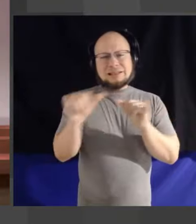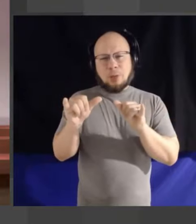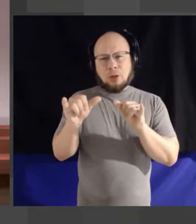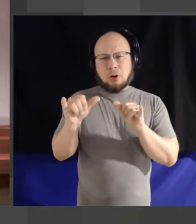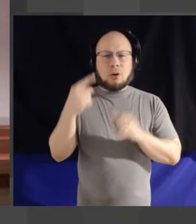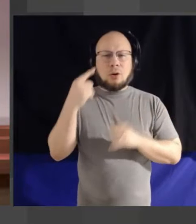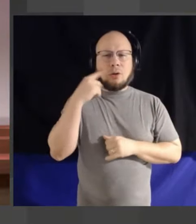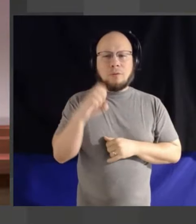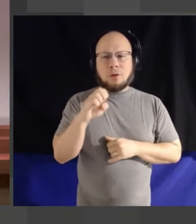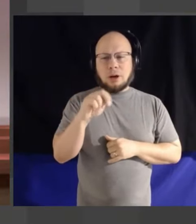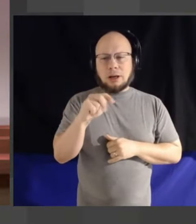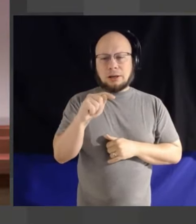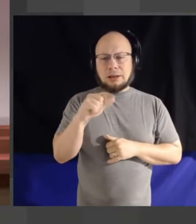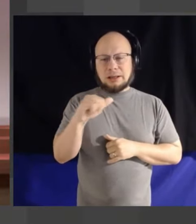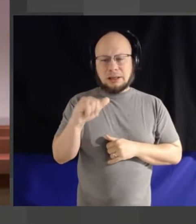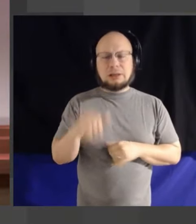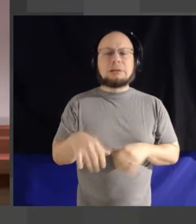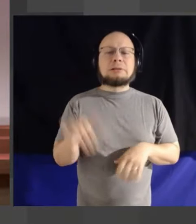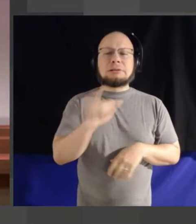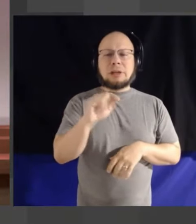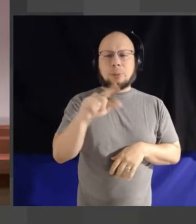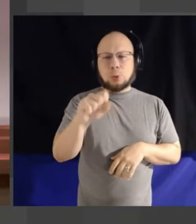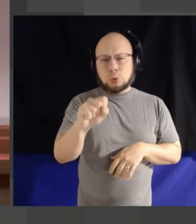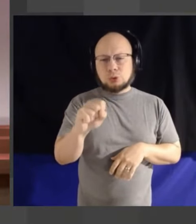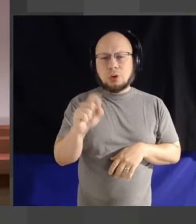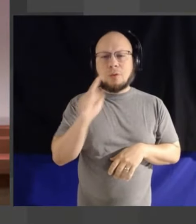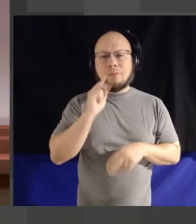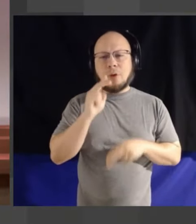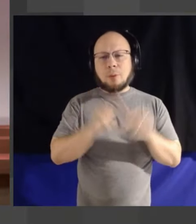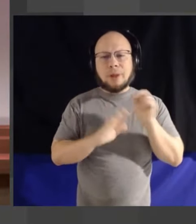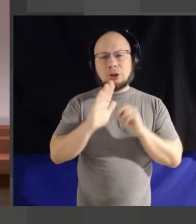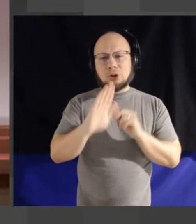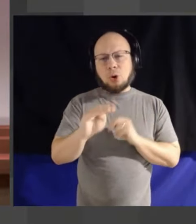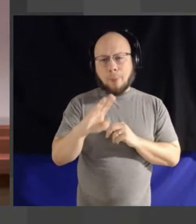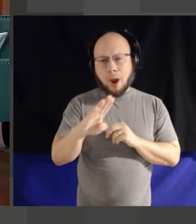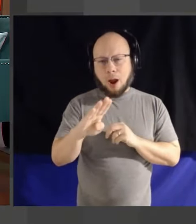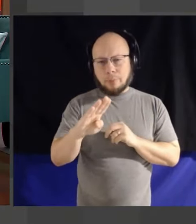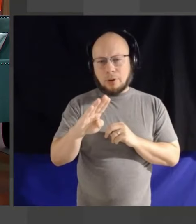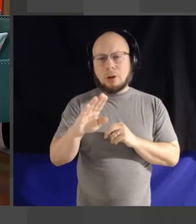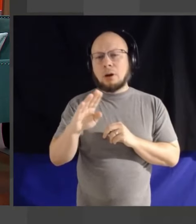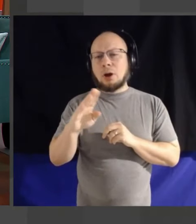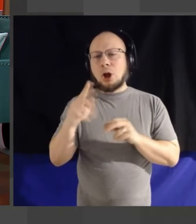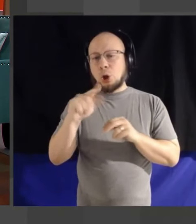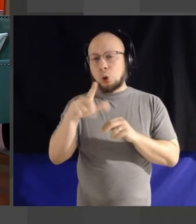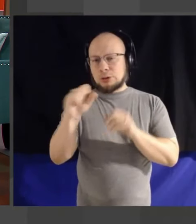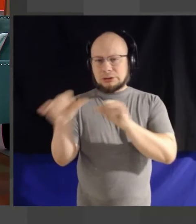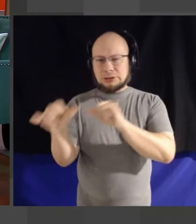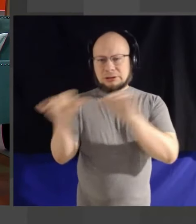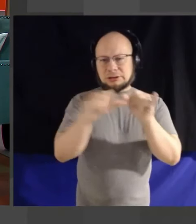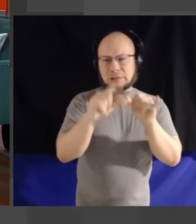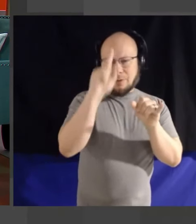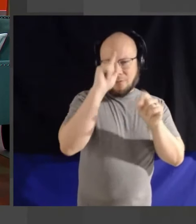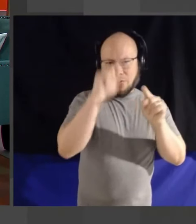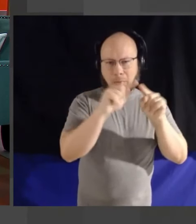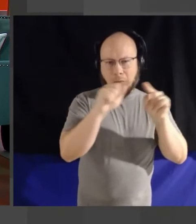GET THEM IN. SO WE GOT IT WORKING WITH USING THE SAME FORMATS THAT WE'VE BEEN USING FOR THE ENTITIES. THE SAME TOOLS PEOPLE HAVE BEEN USING TO BUILD CUSTOM MOBS THEY CAN USE TO BUILD THE BLOCKS